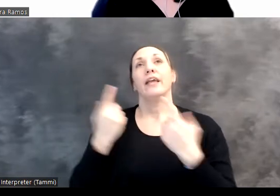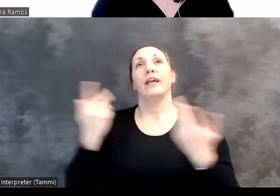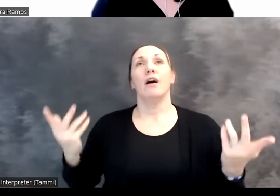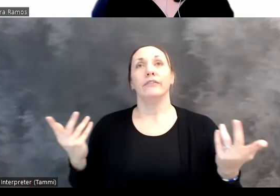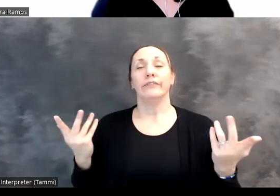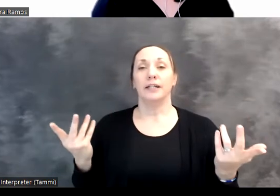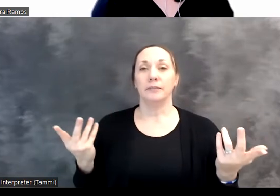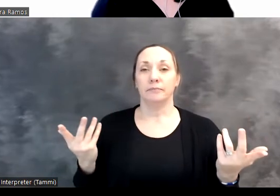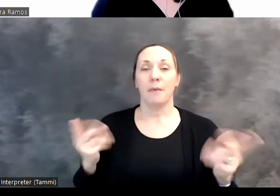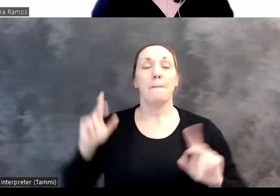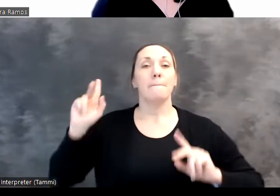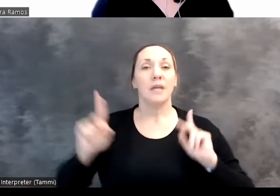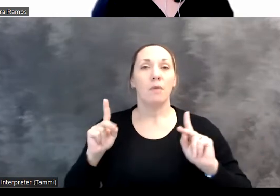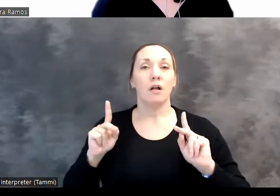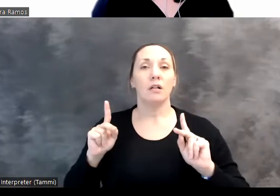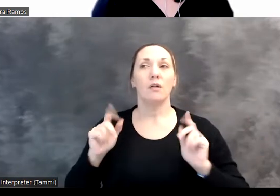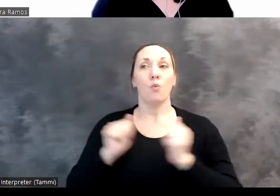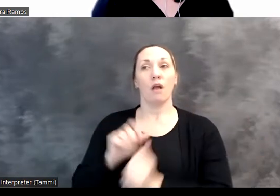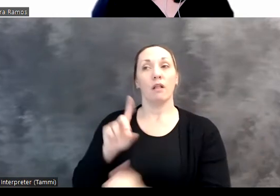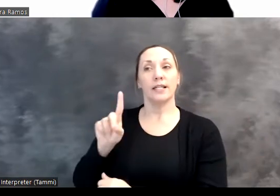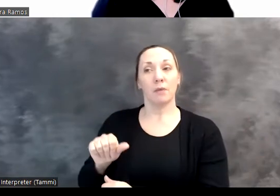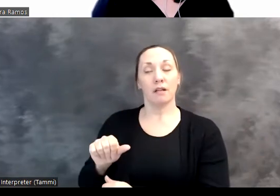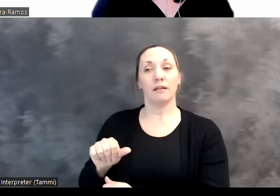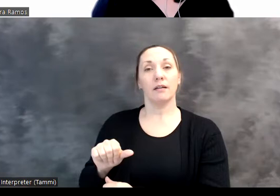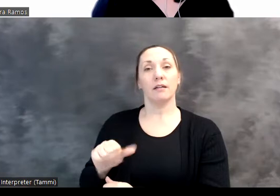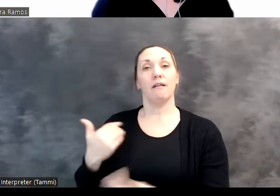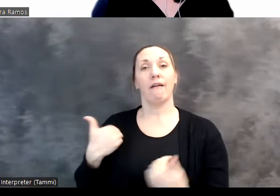technologies that we're trying to build.